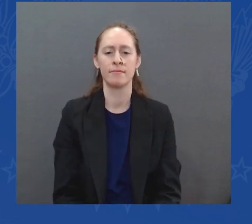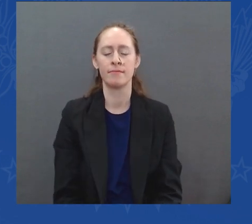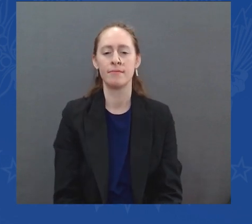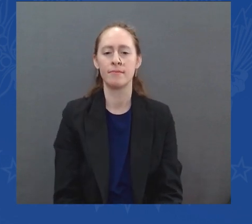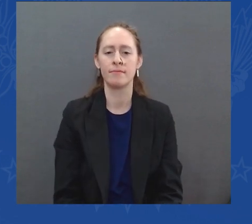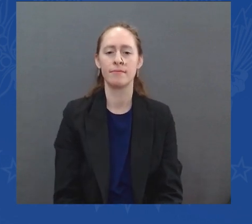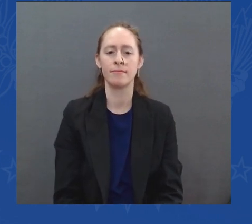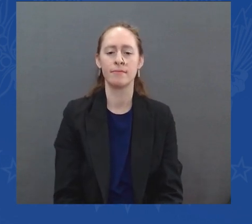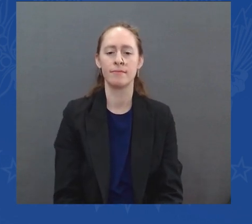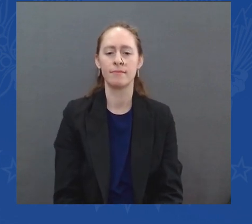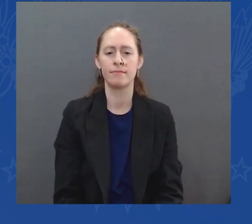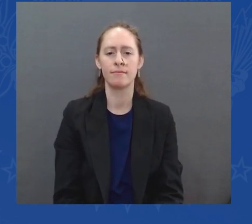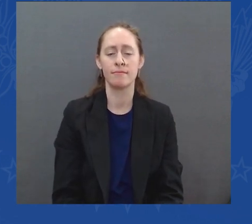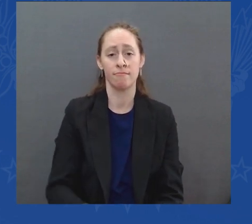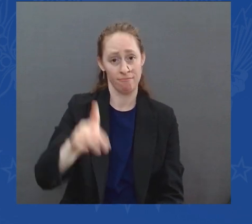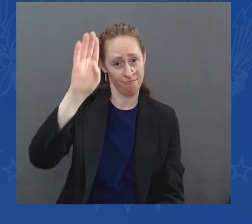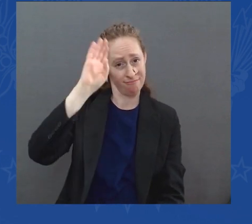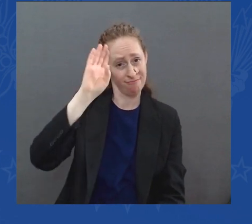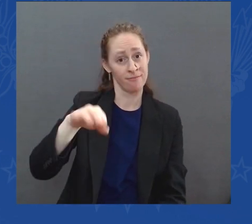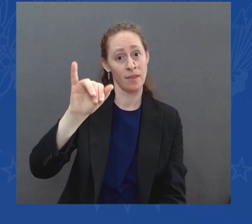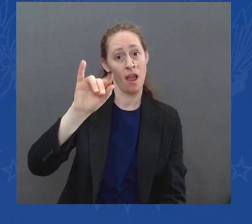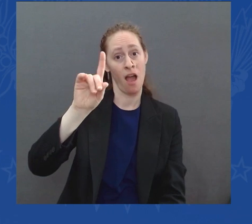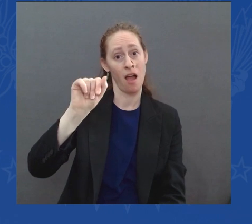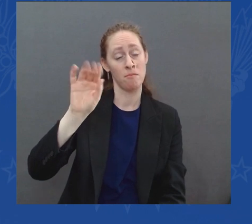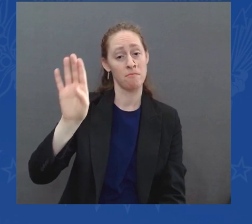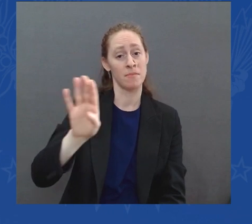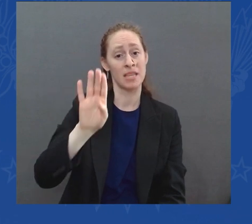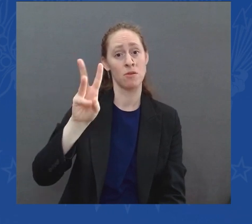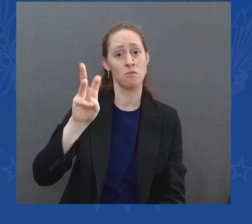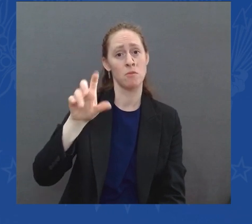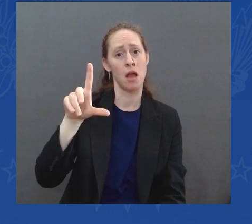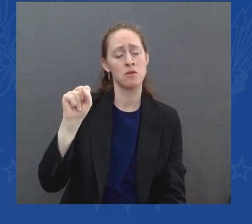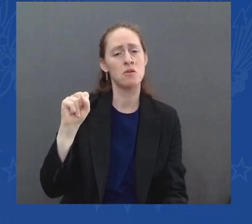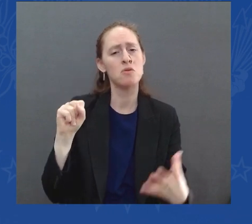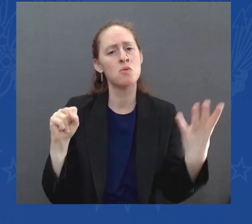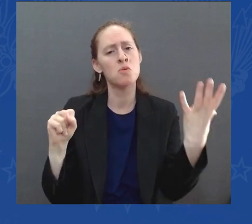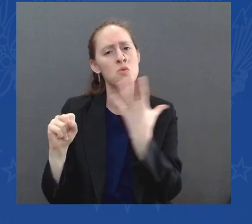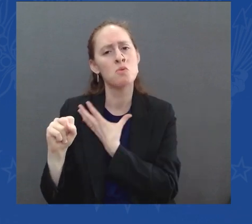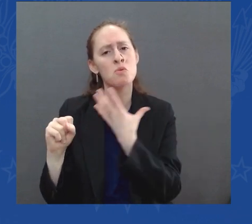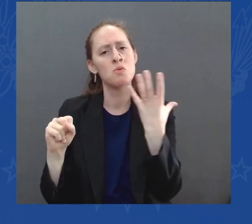of that incredible American who used her skill,